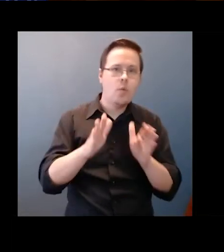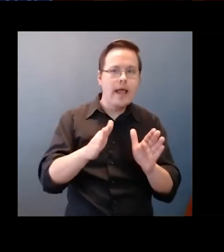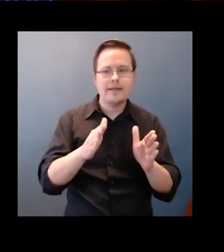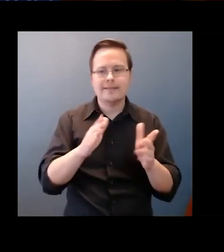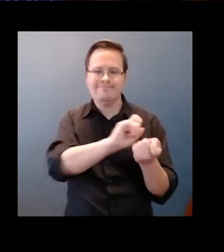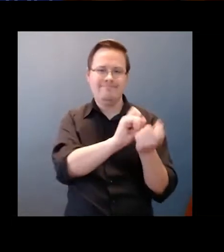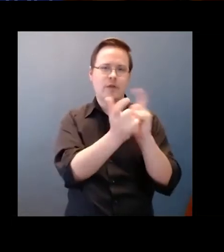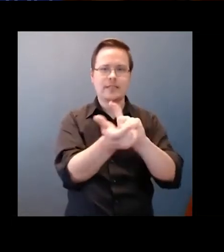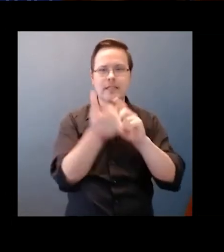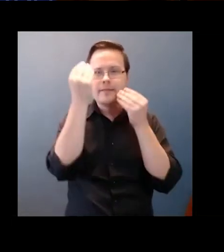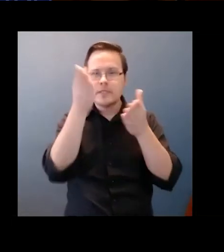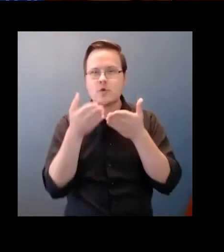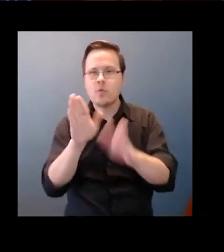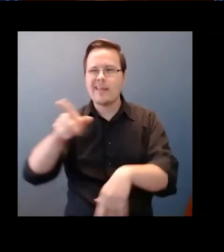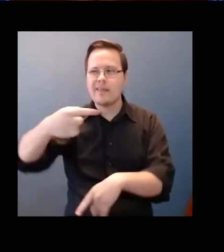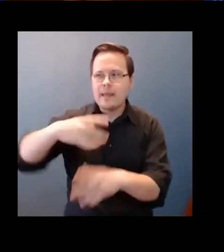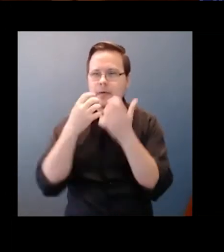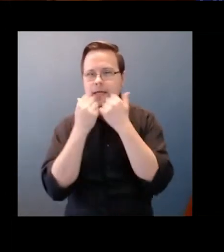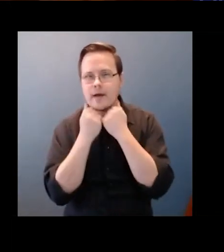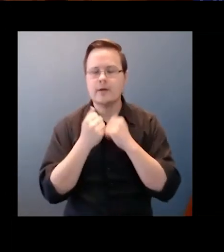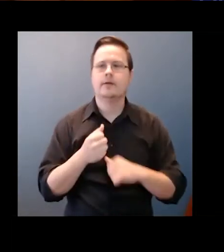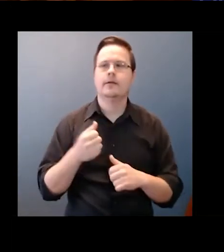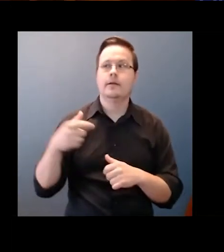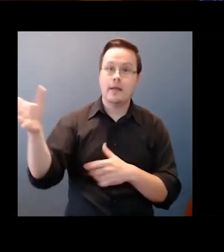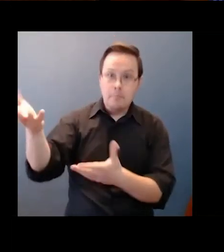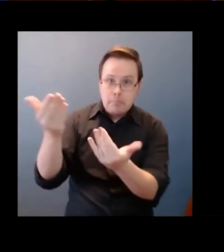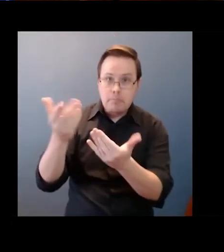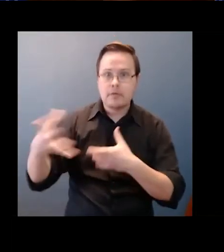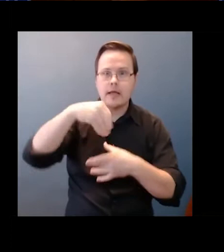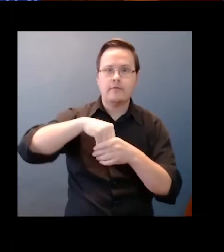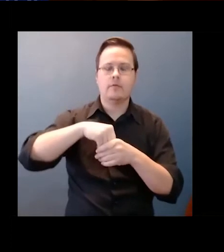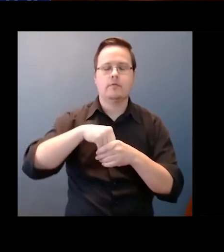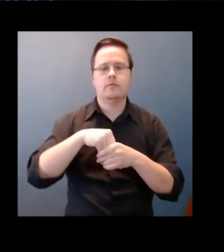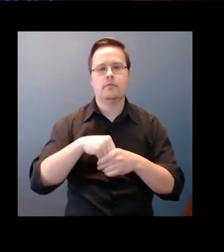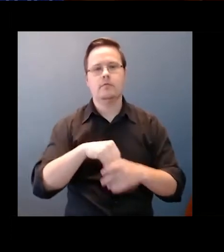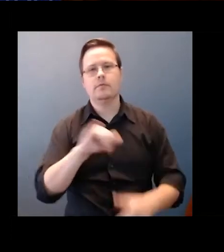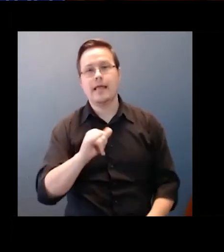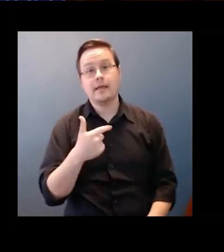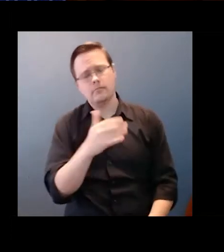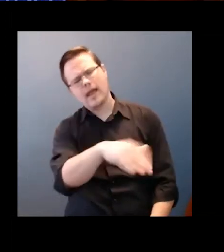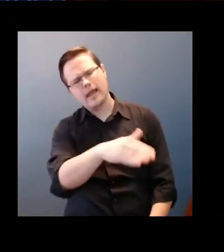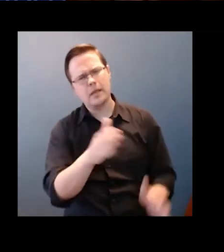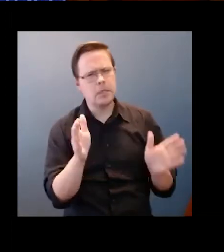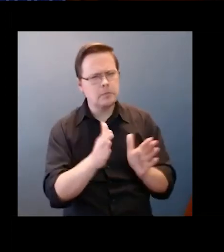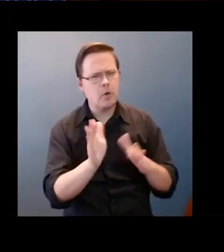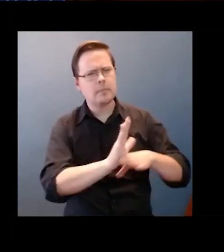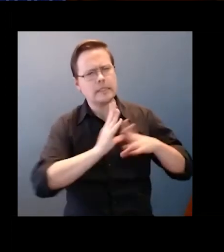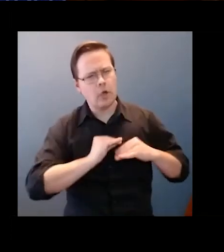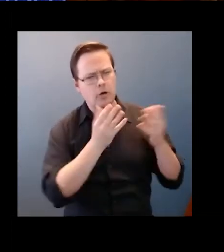to try to get involved. And things like yogis, Hey, small business owner, like do you want GE to sell data